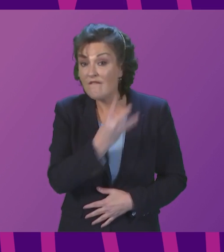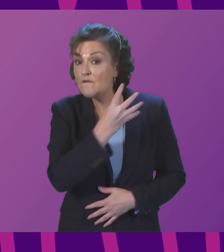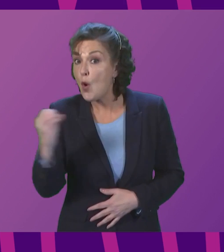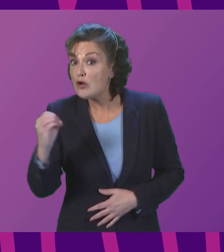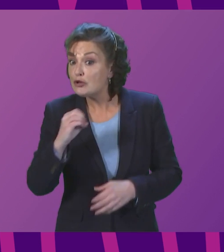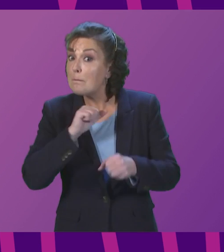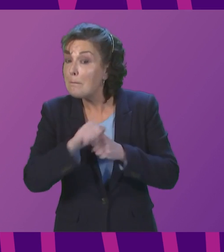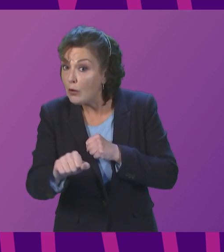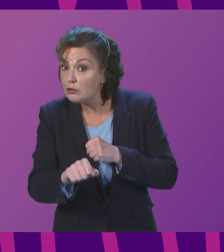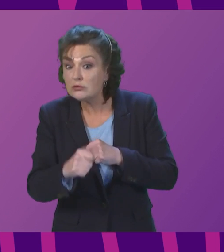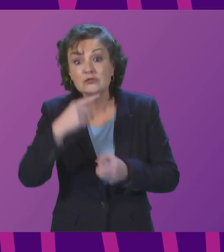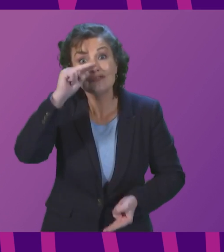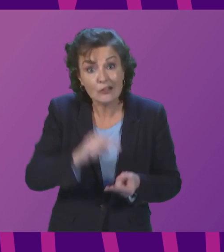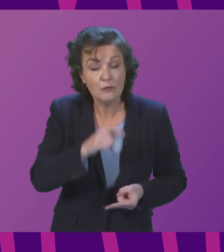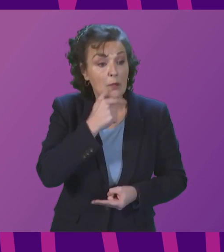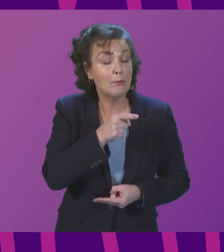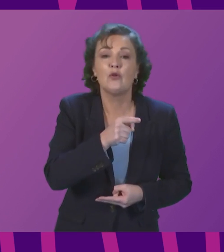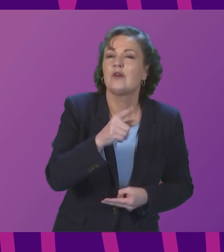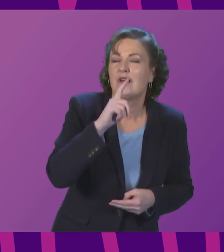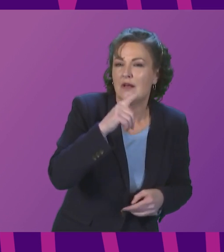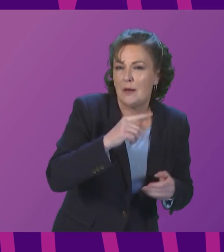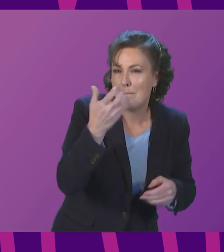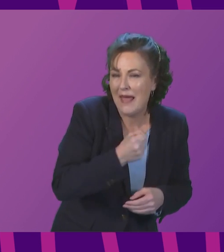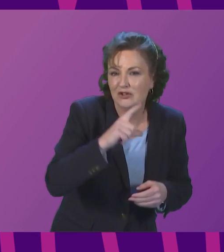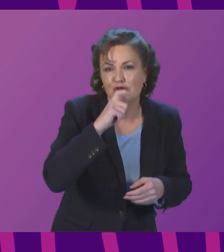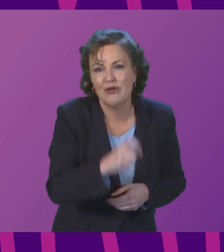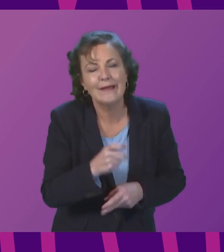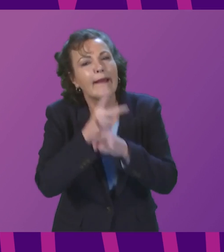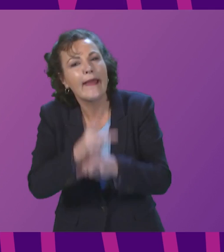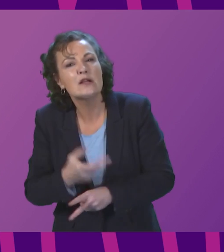credit, child winter heating assistance or carers allowance and a top-up to the Scottish